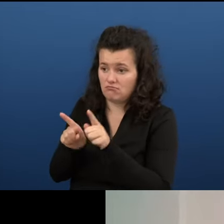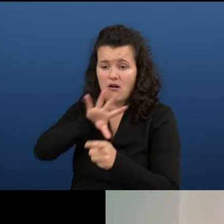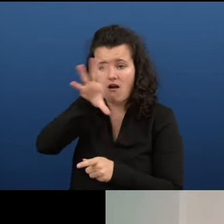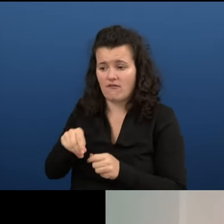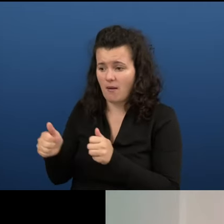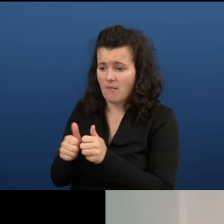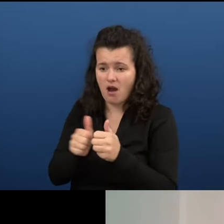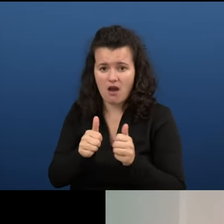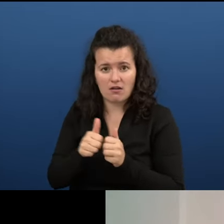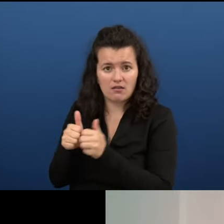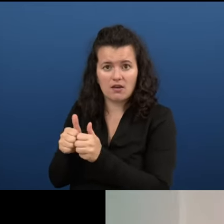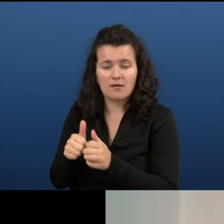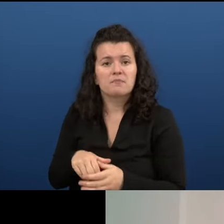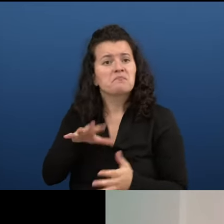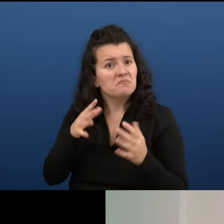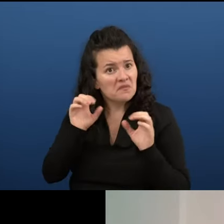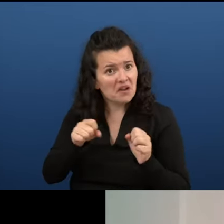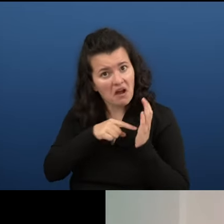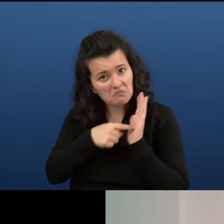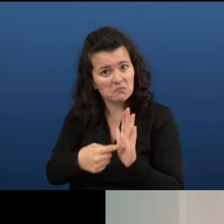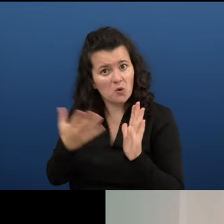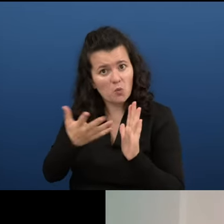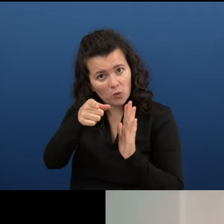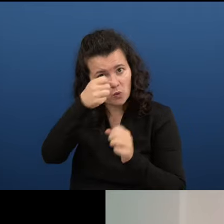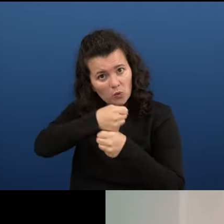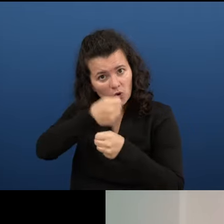an acquittal theater by the word Hoggins SUZXPK como se area code review, half of Silla cushions